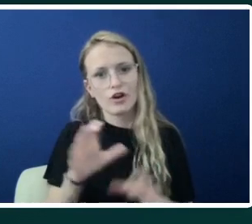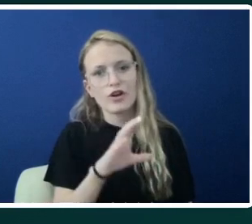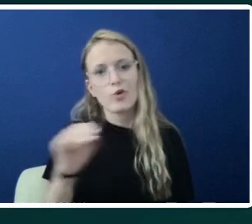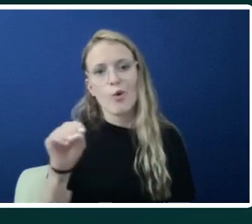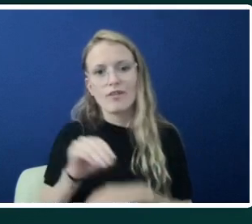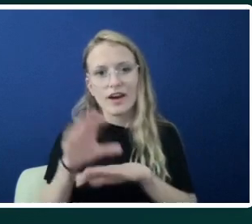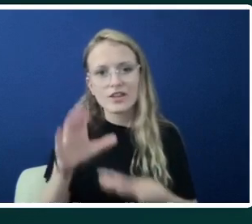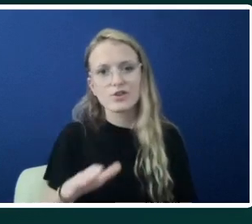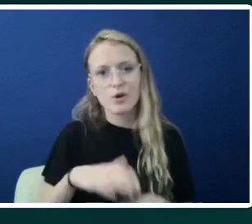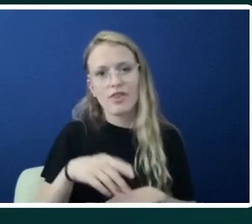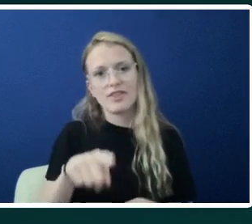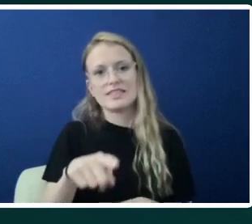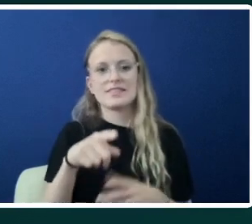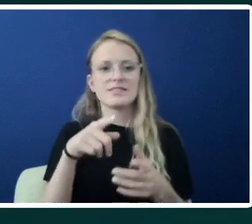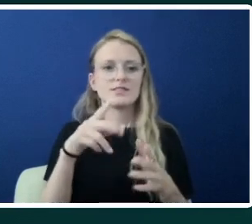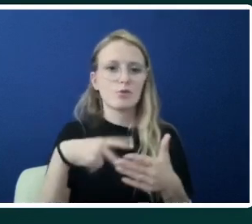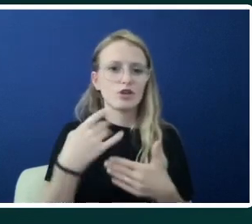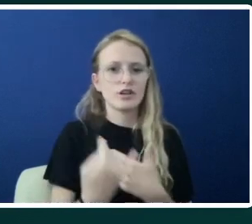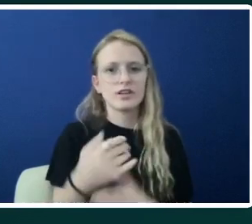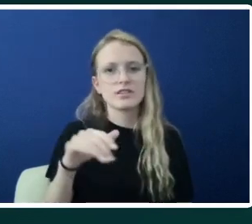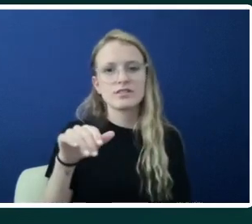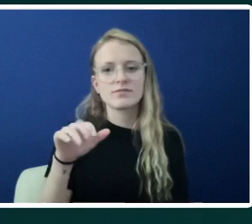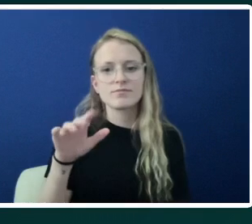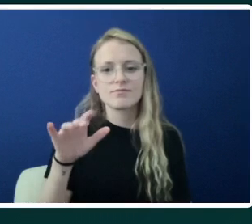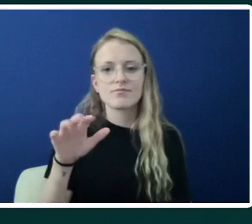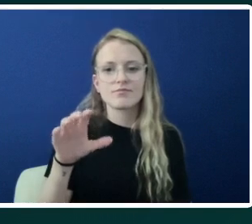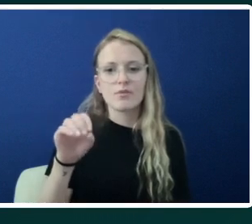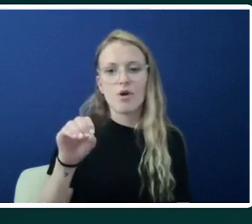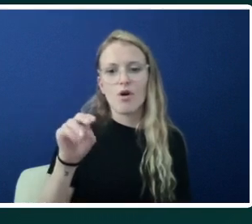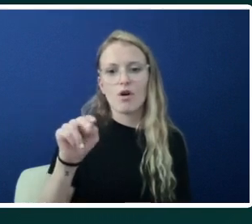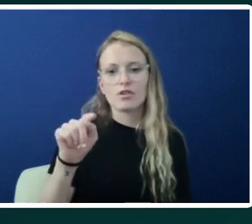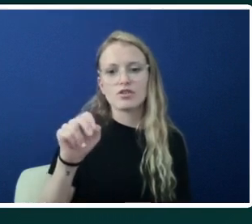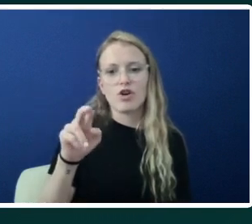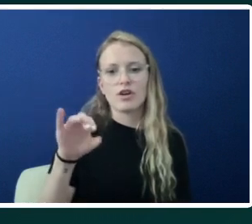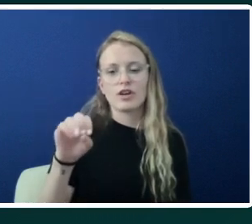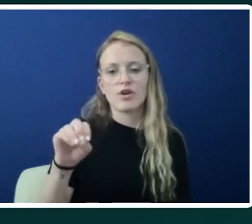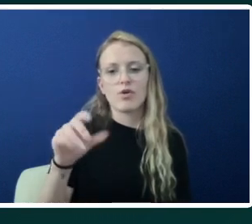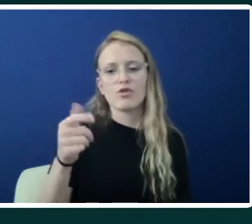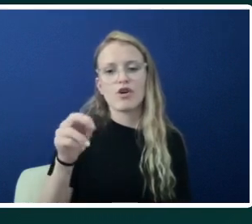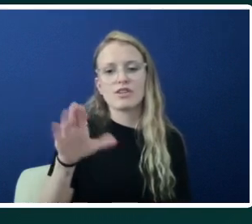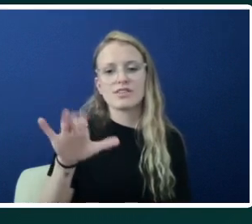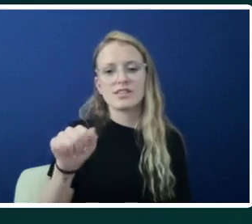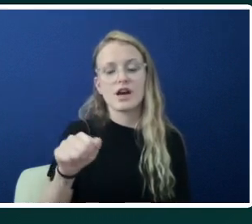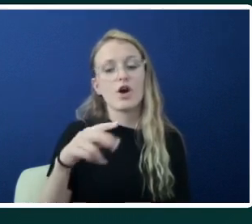Antero Garcia. The two of us wrote a book called Civics for the World to Come. And in that book,